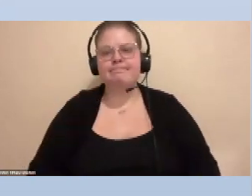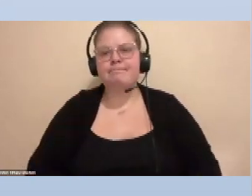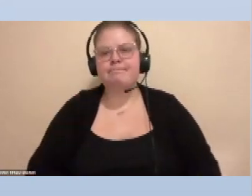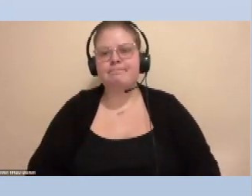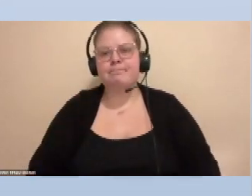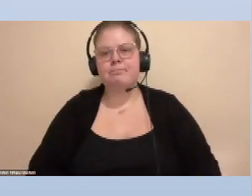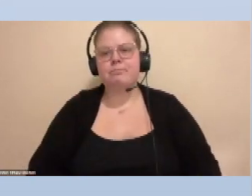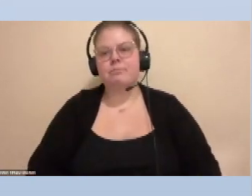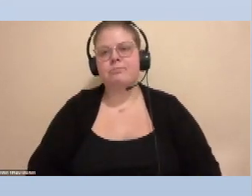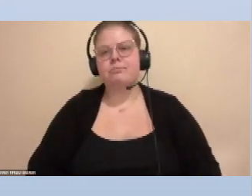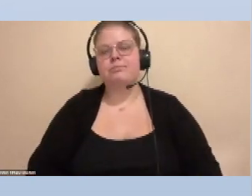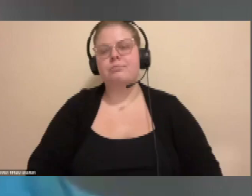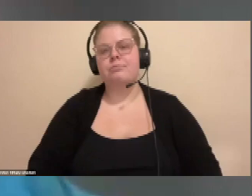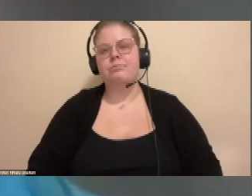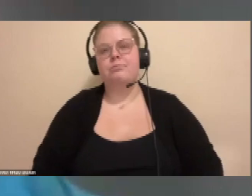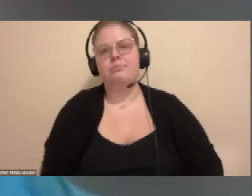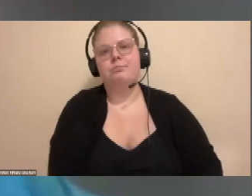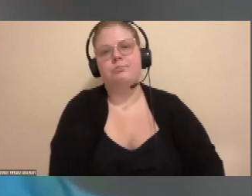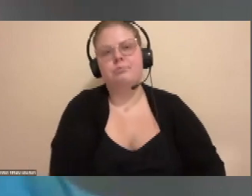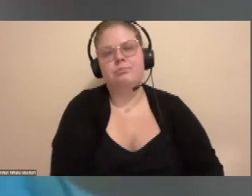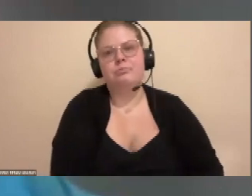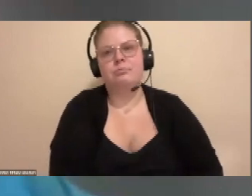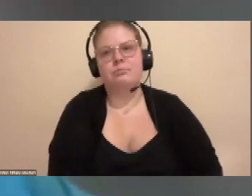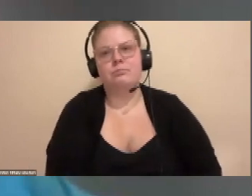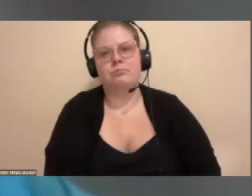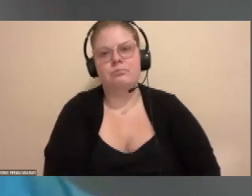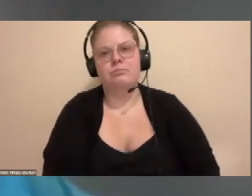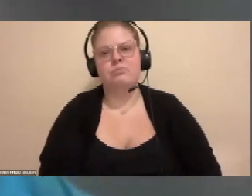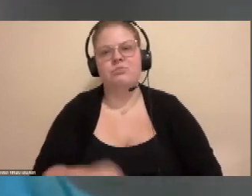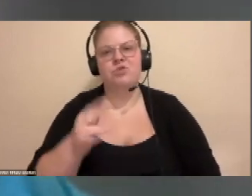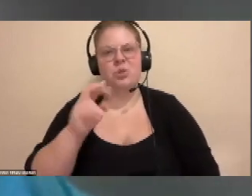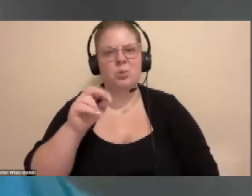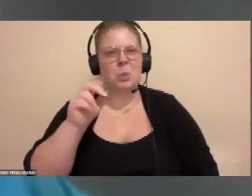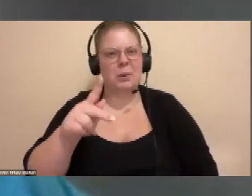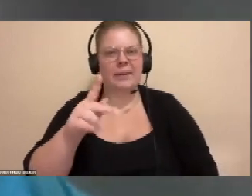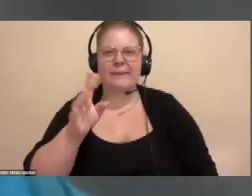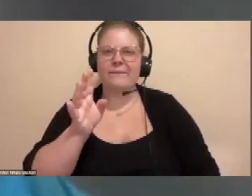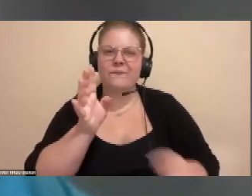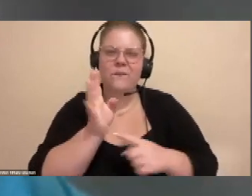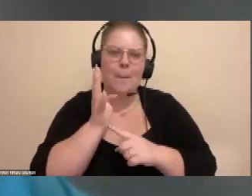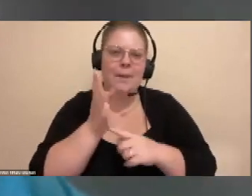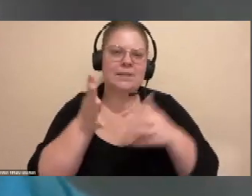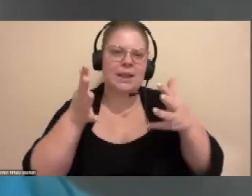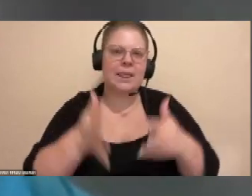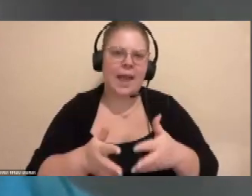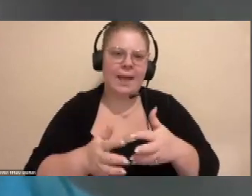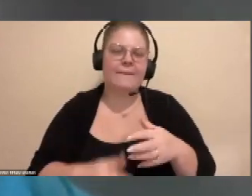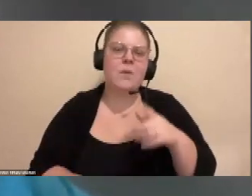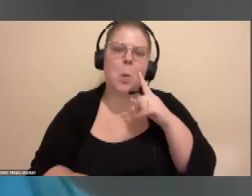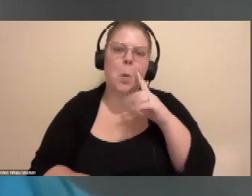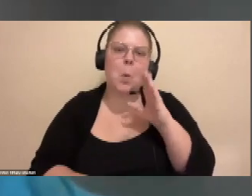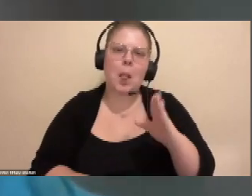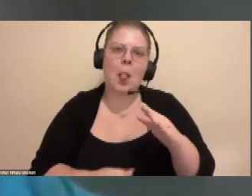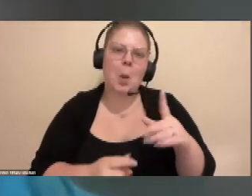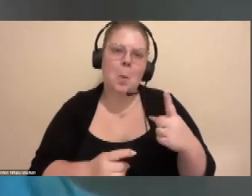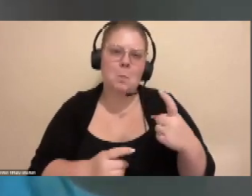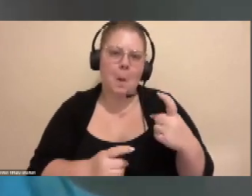We got about 4 min left. I'm going to sneak in one final question and